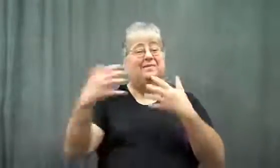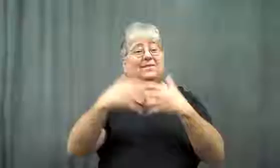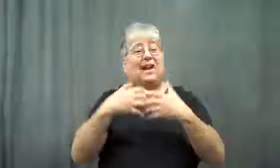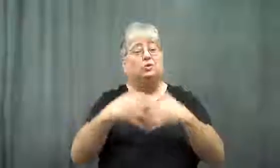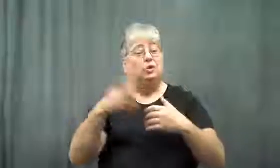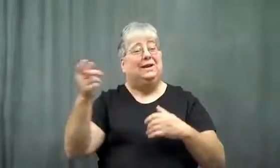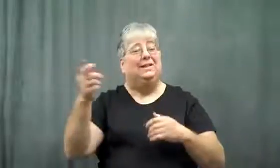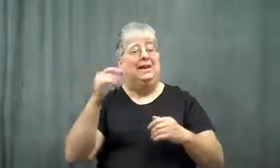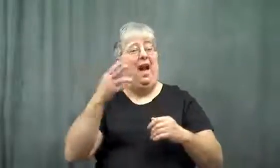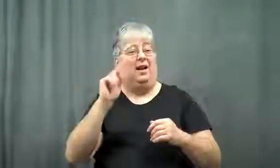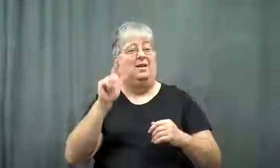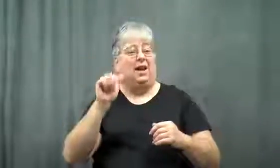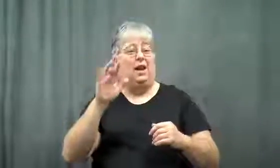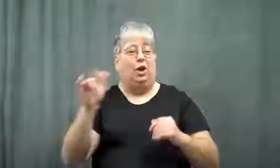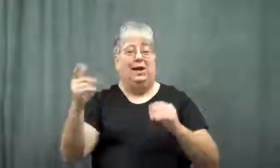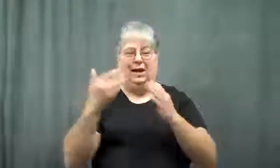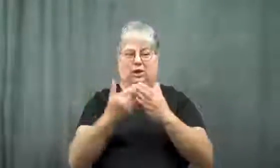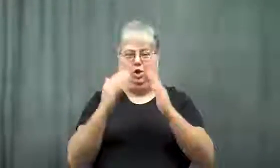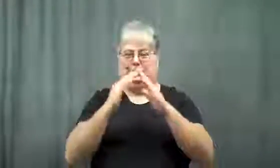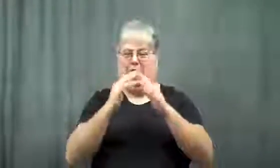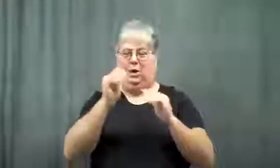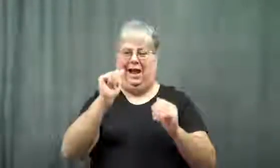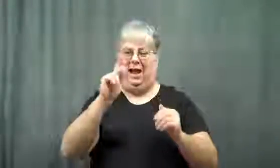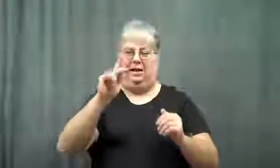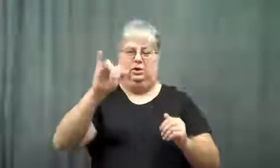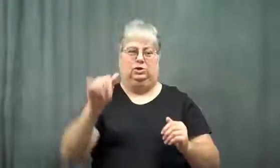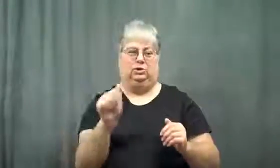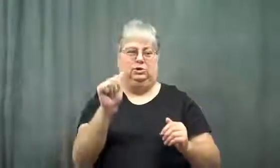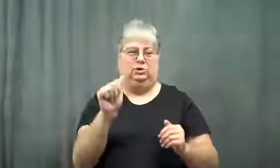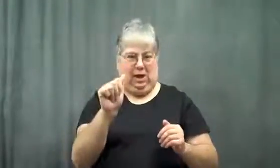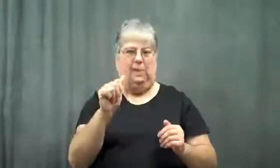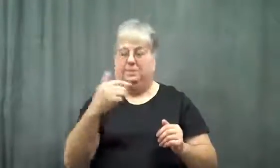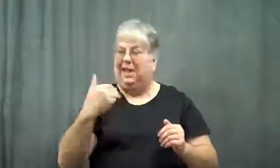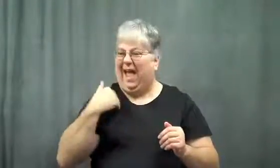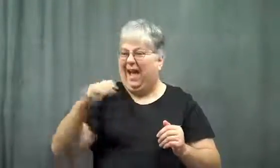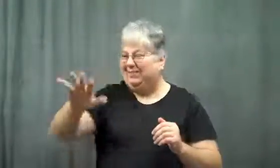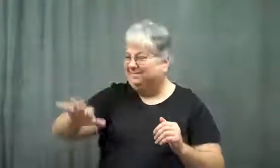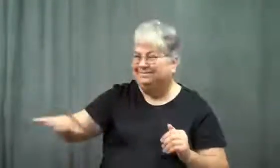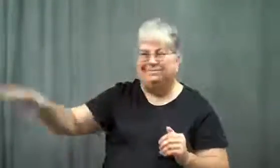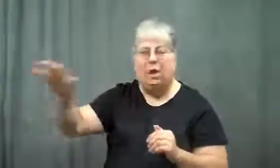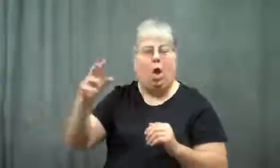This factory in Hungary is near the city of Akja.